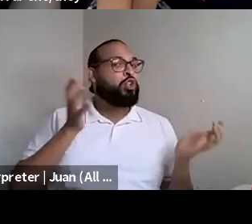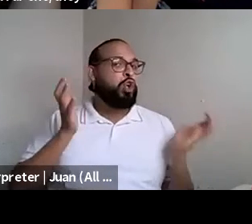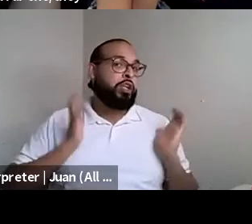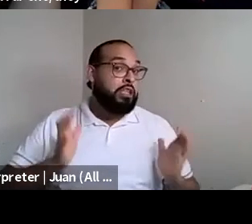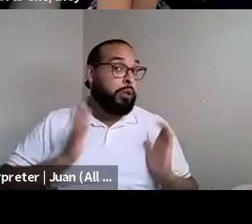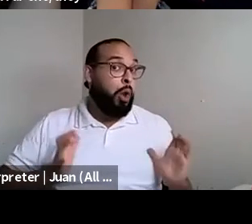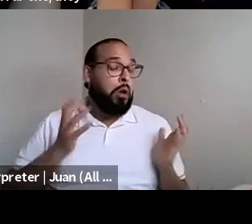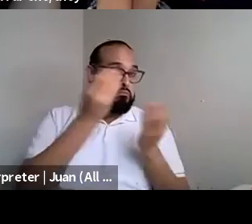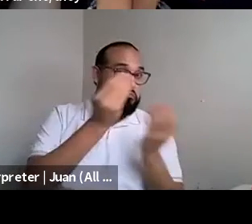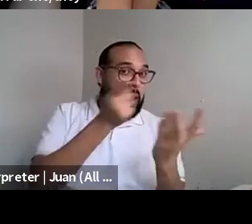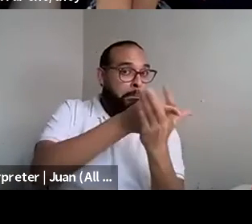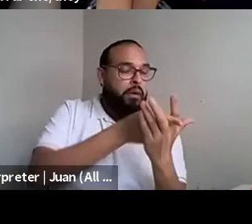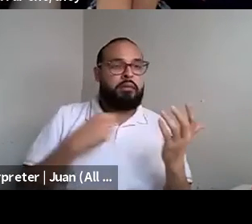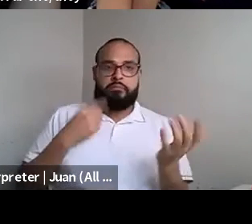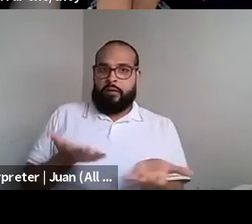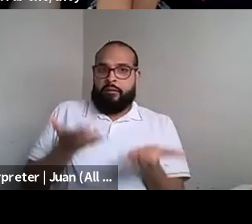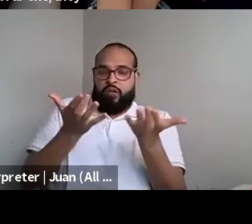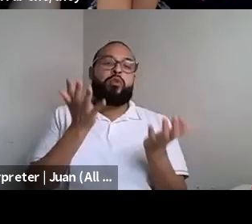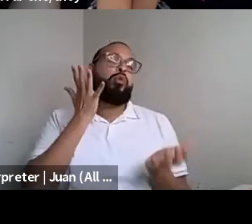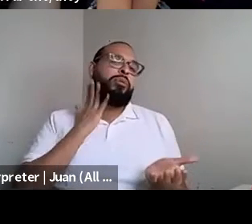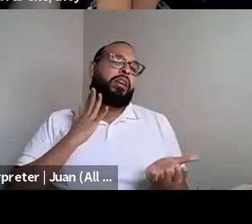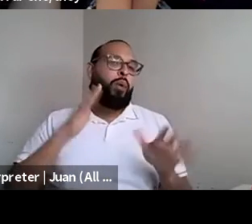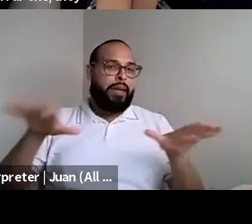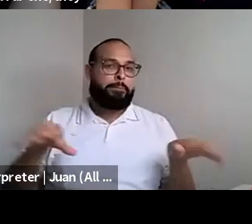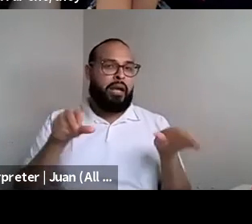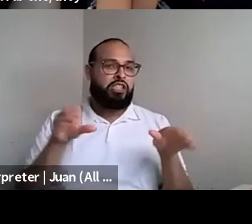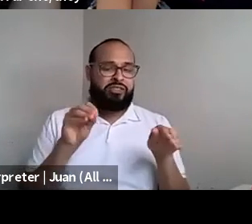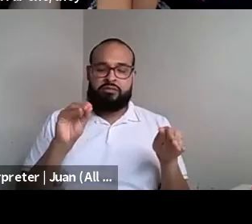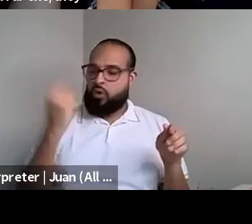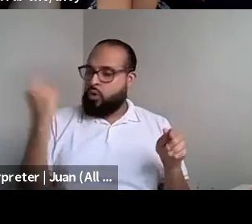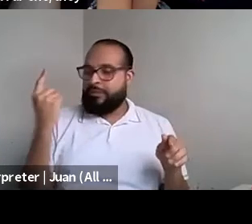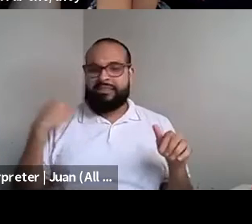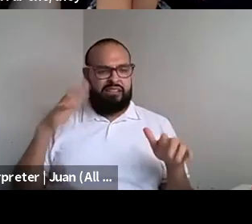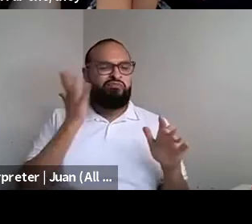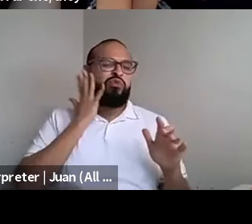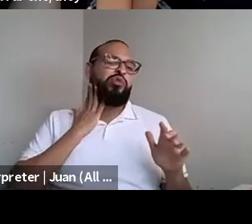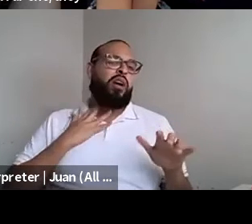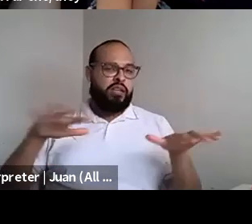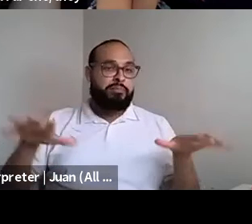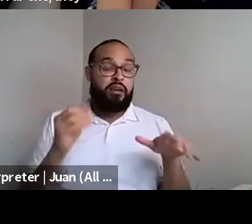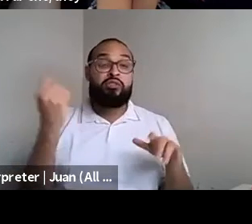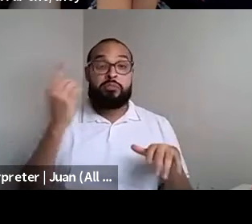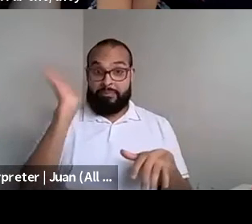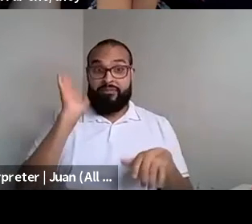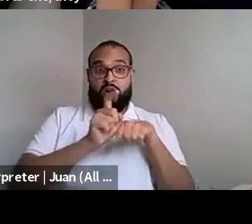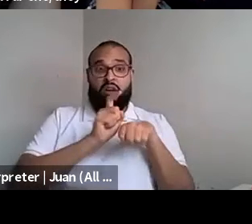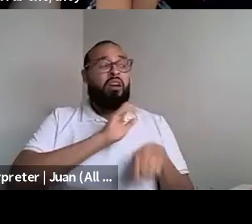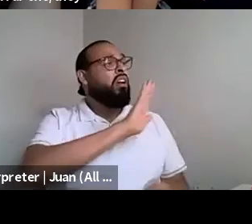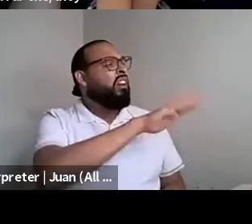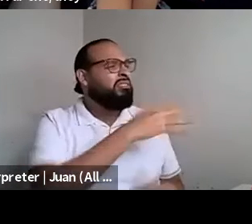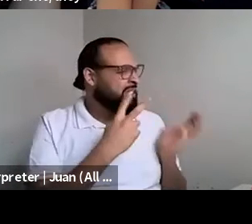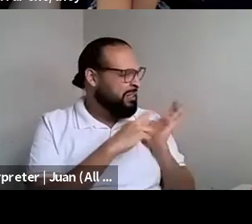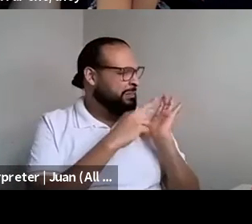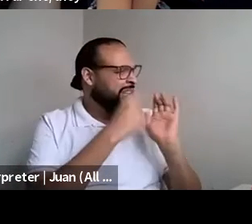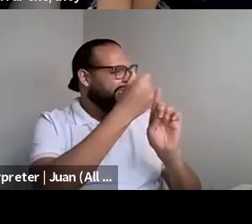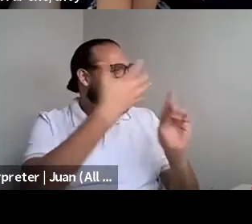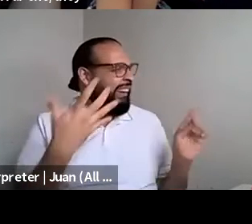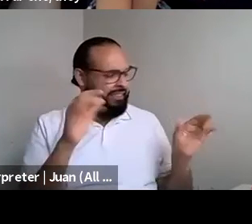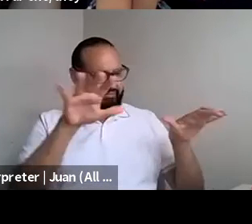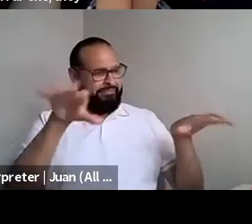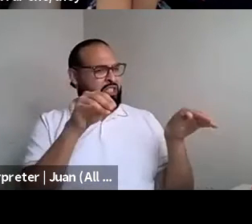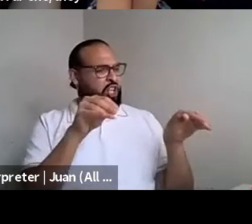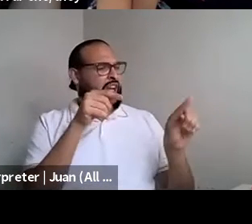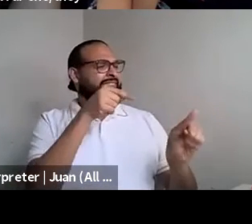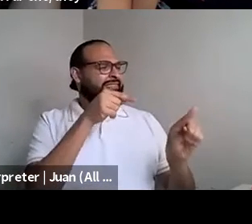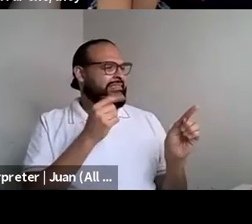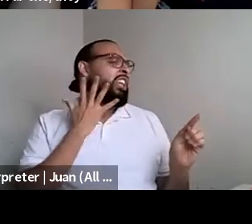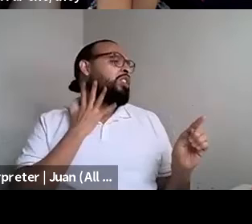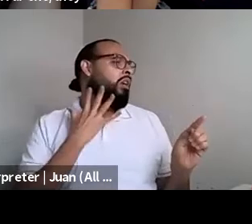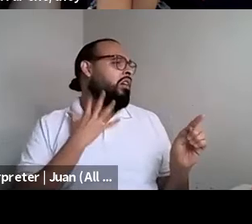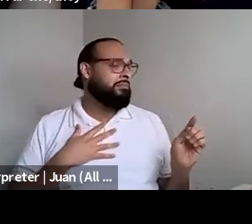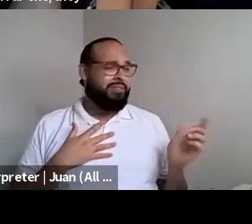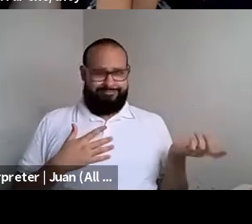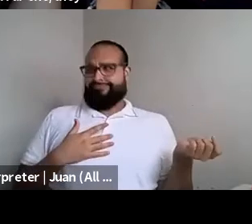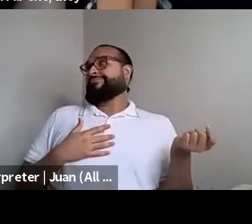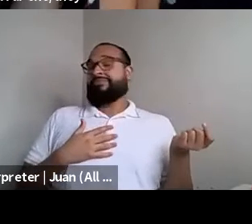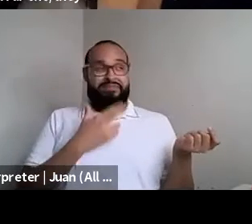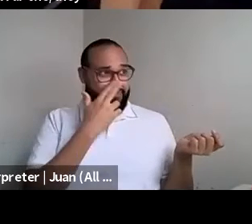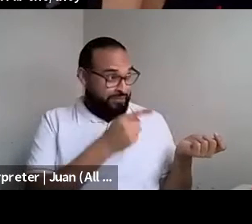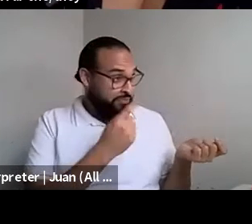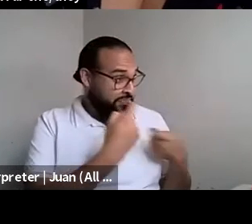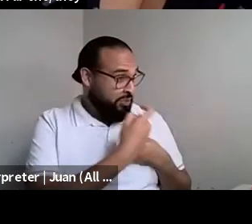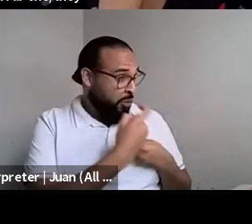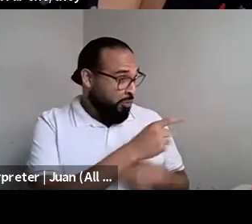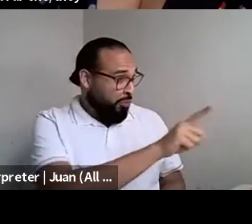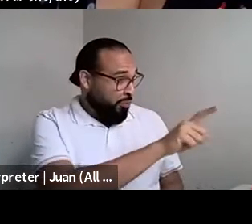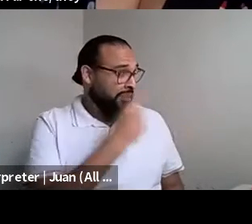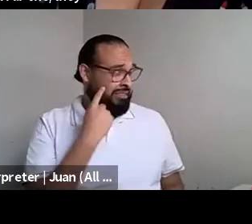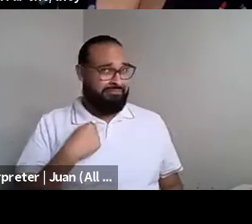Nahshon Anderson: That I offered erotic massages, and it was all the erotic massage and someone actually called me and asked me, you know, what does that mean, and I would always. Sometimes I thought they were joking. You'd be like, you know, they that like Iraq to me erotic